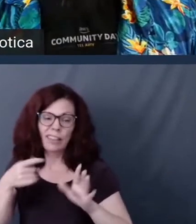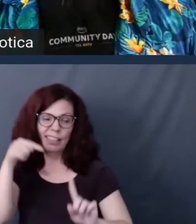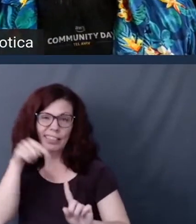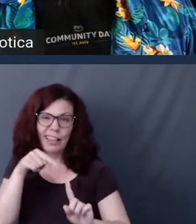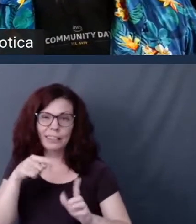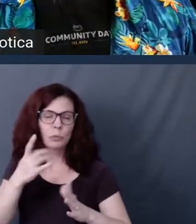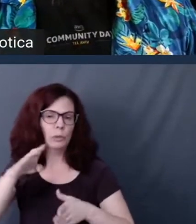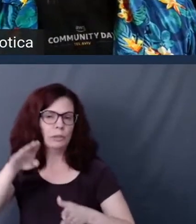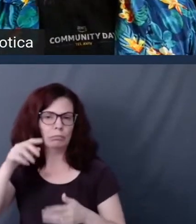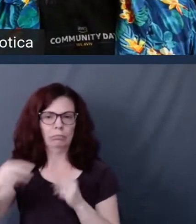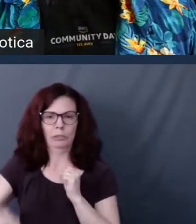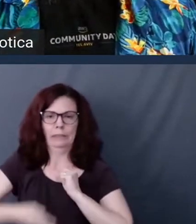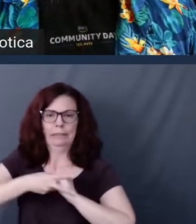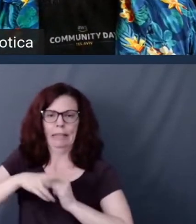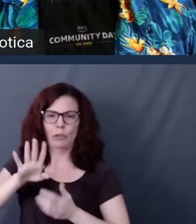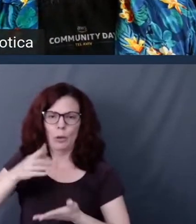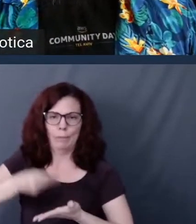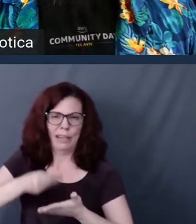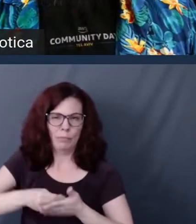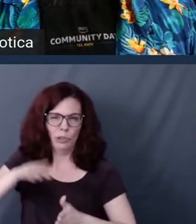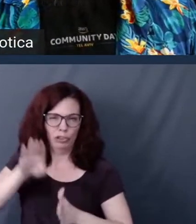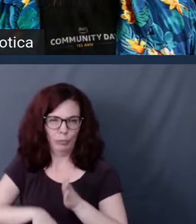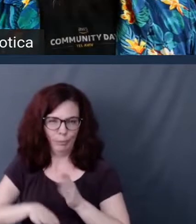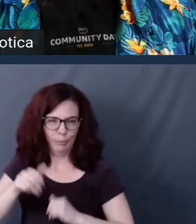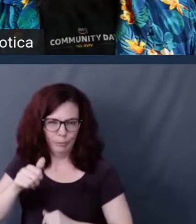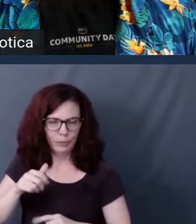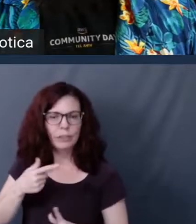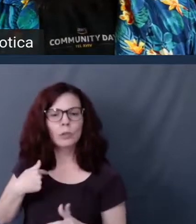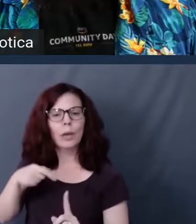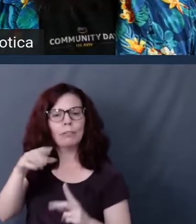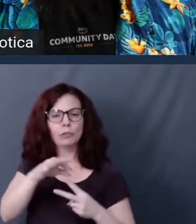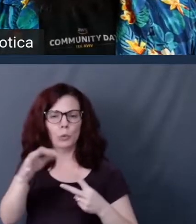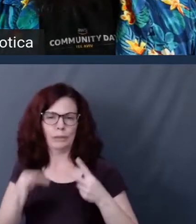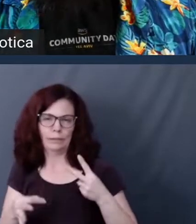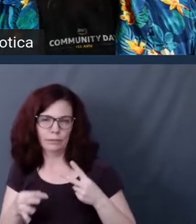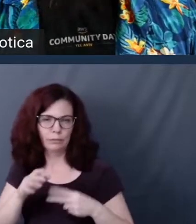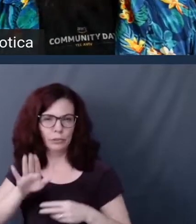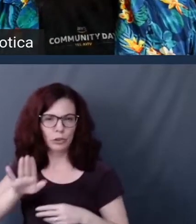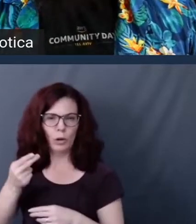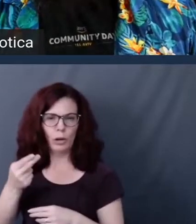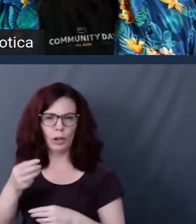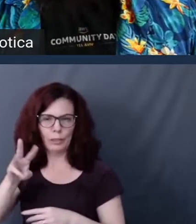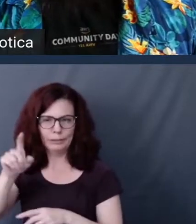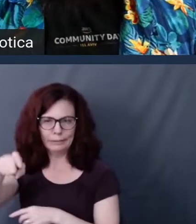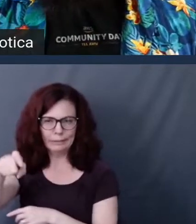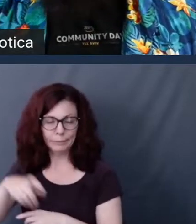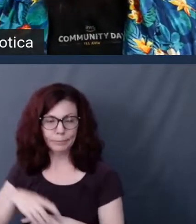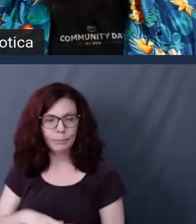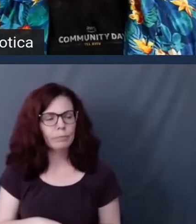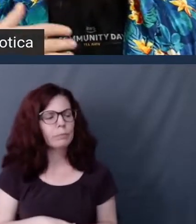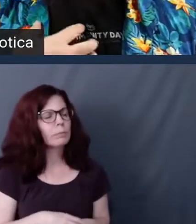So over time you'll have a choice of different Panorama hardware. And is there like, this is also a good question again,